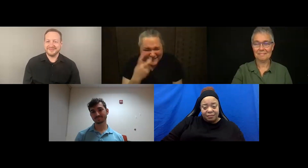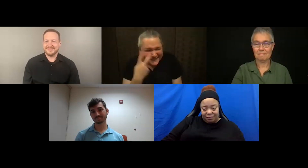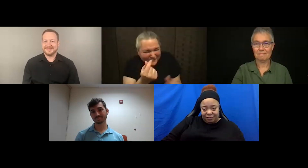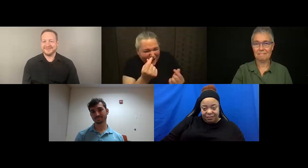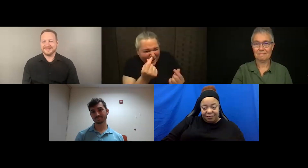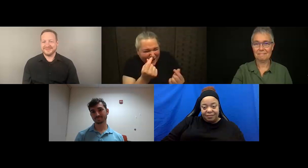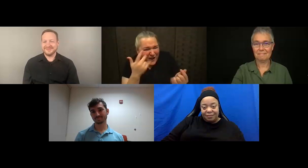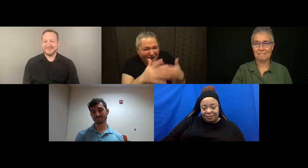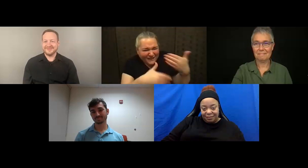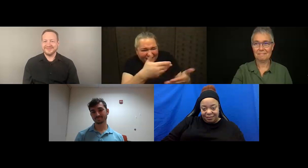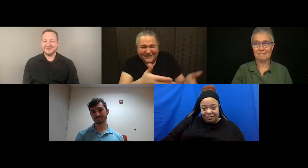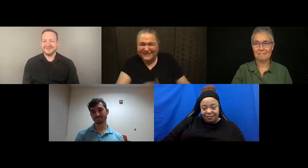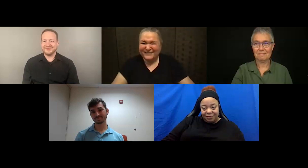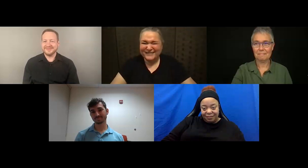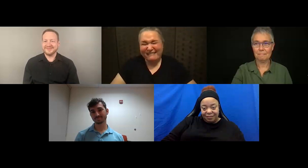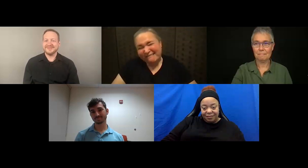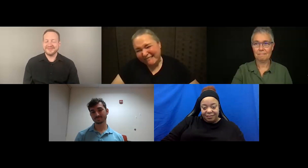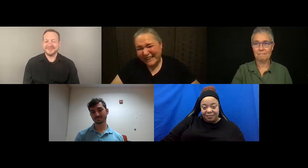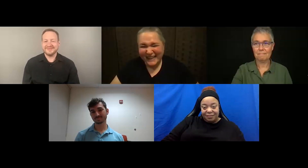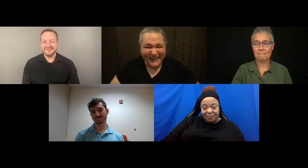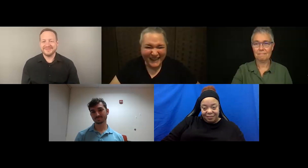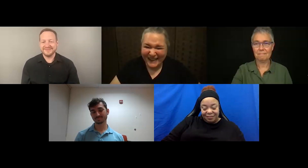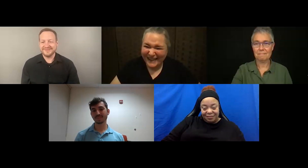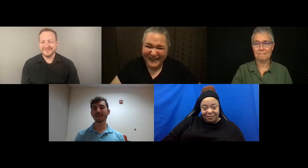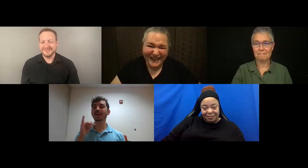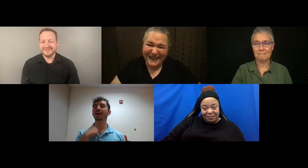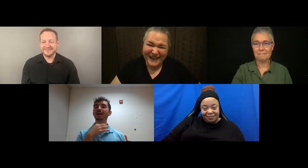going to be negative,' but then you see other views saying, 'Oh no, let's go with this, it's gonna be